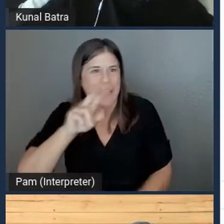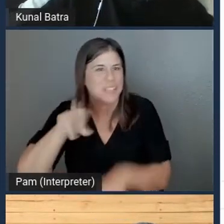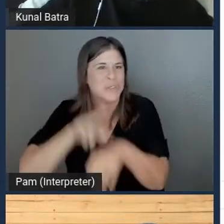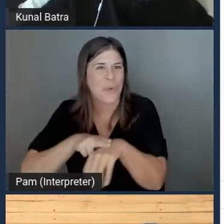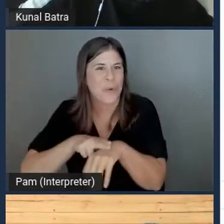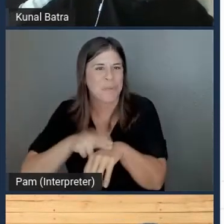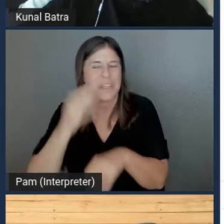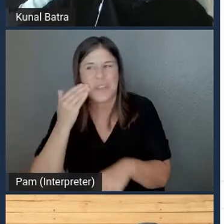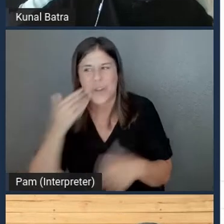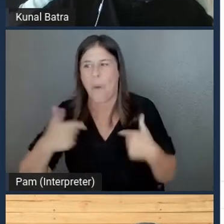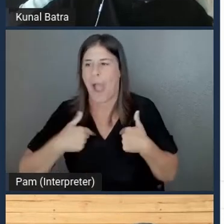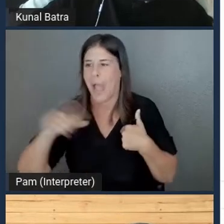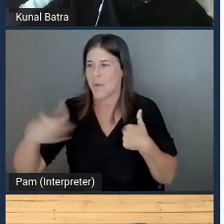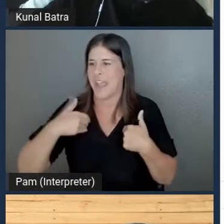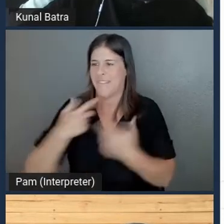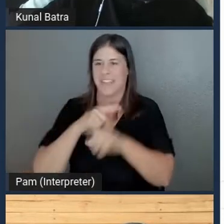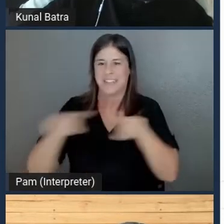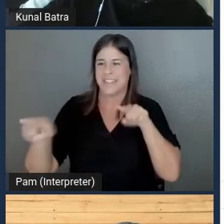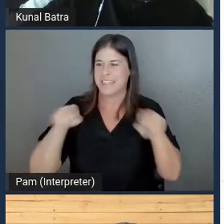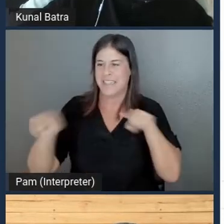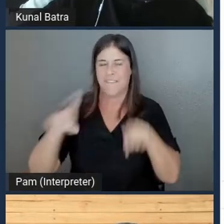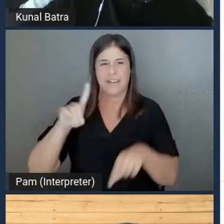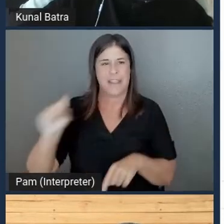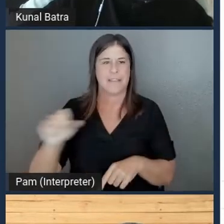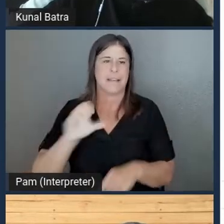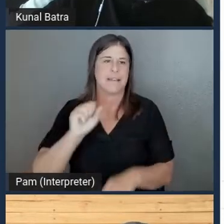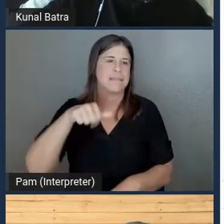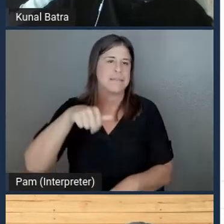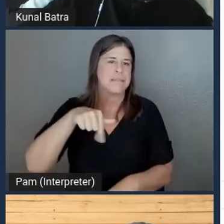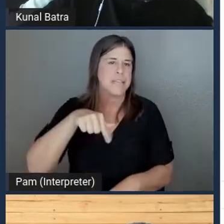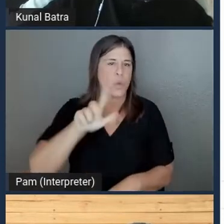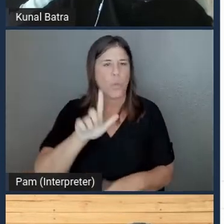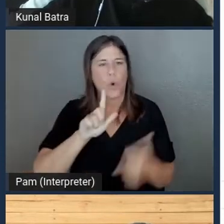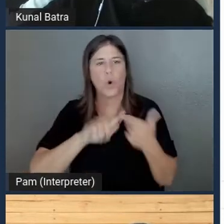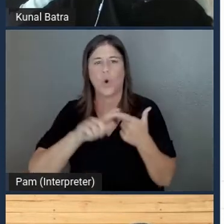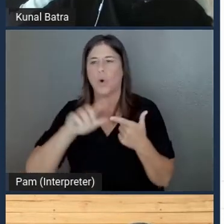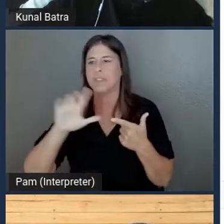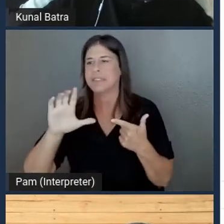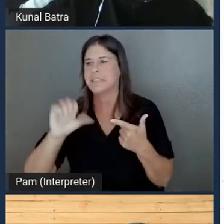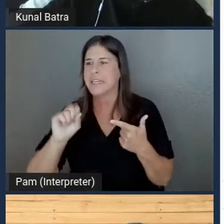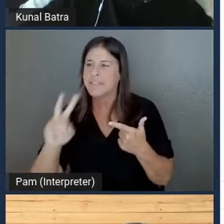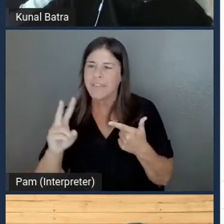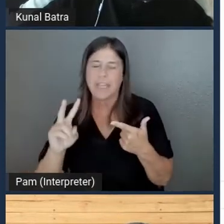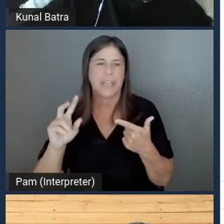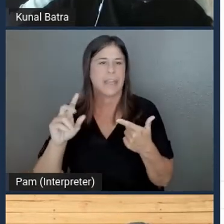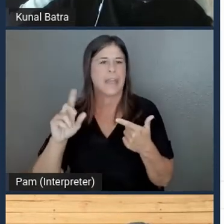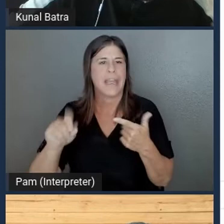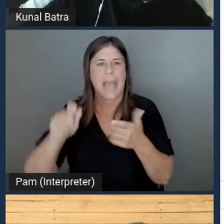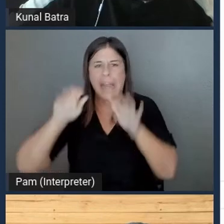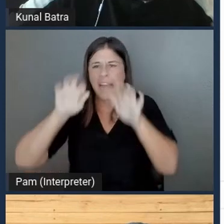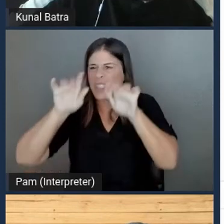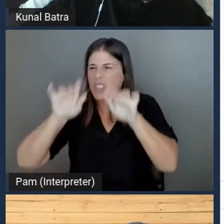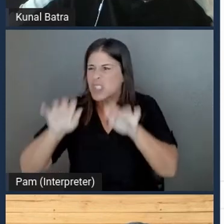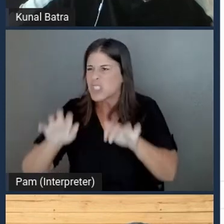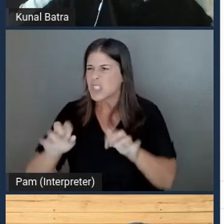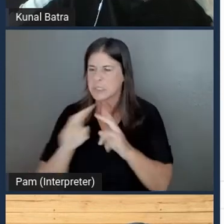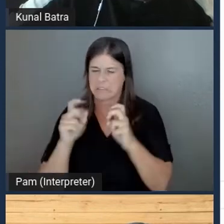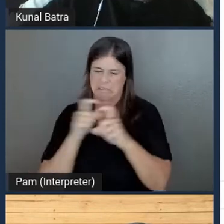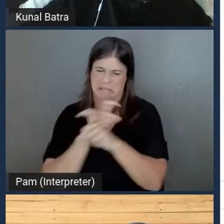I would have these different datasets, like SQL and like CSV. And I'd have to write something really complicated to join this data together.